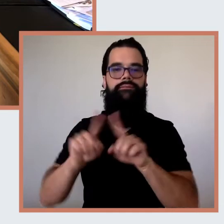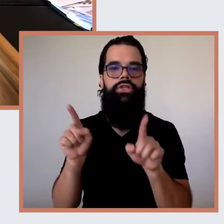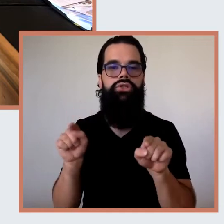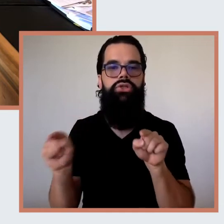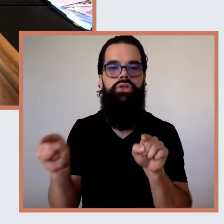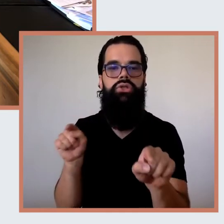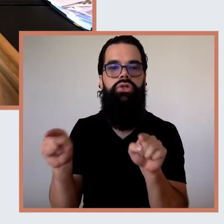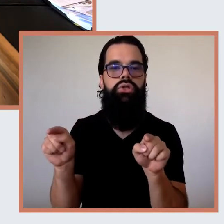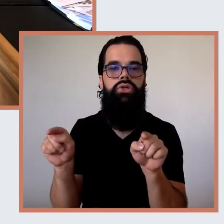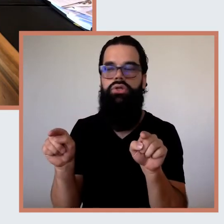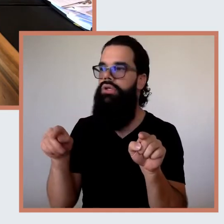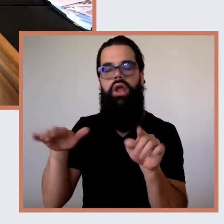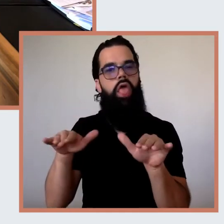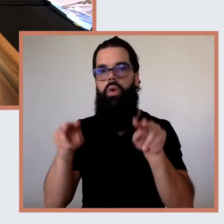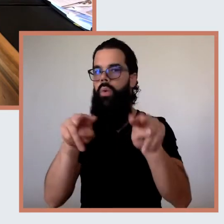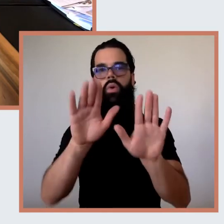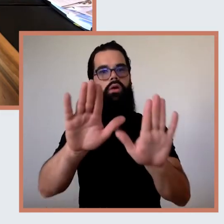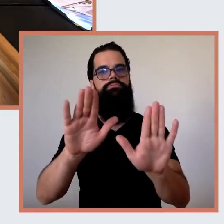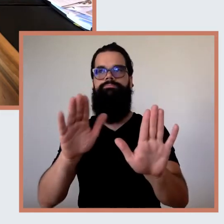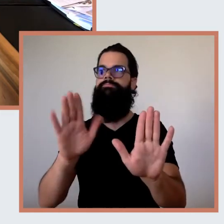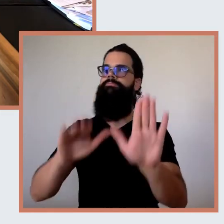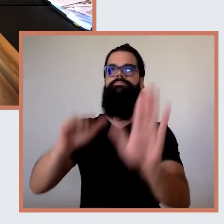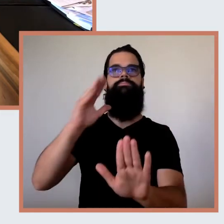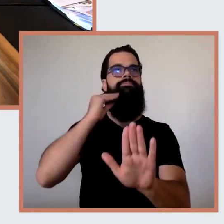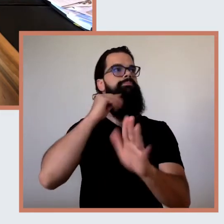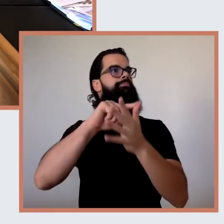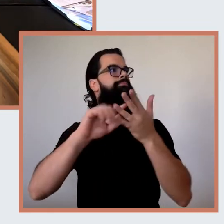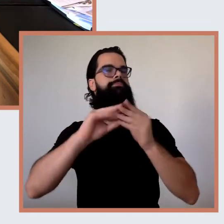but to a viewing audience, they haven't seen them yet.